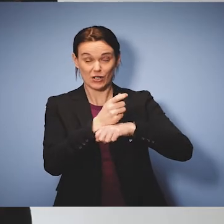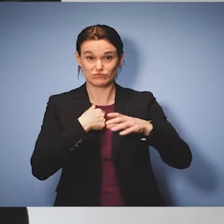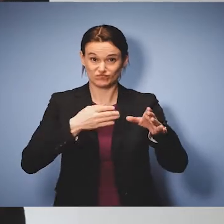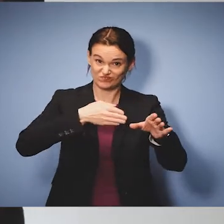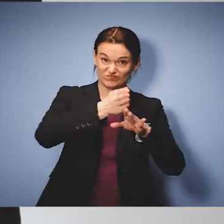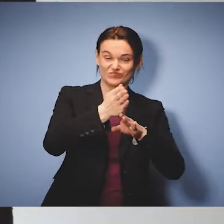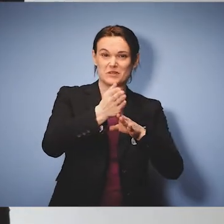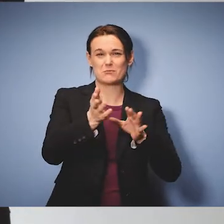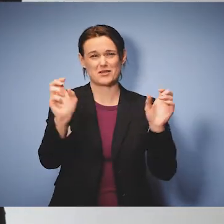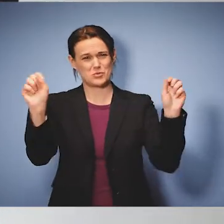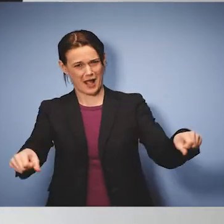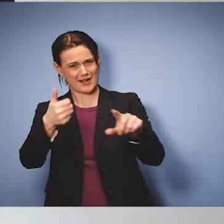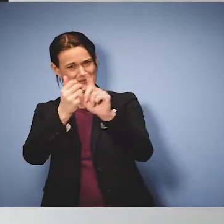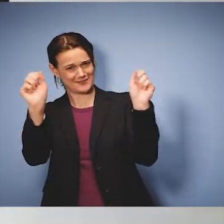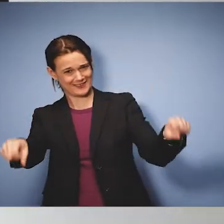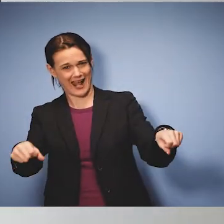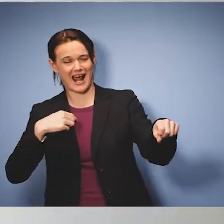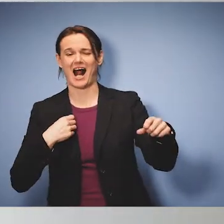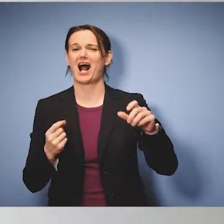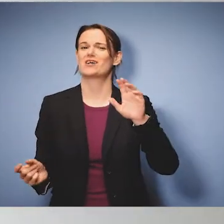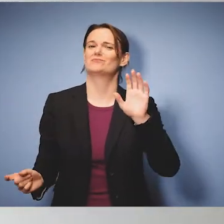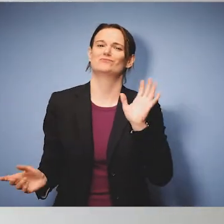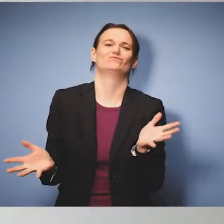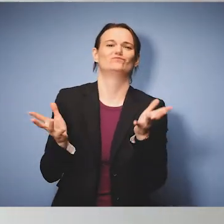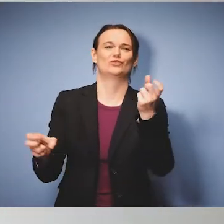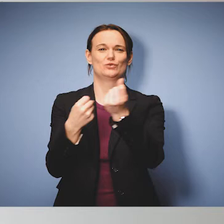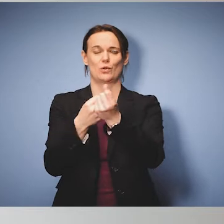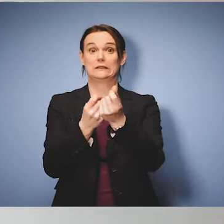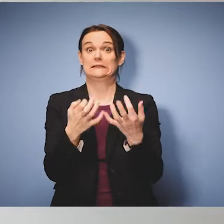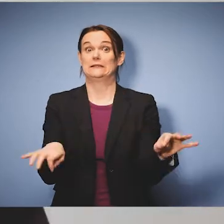As long as you have the right tools, the drive to do it and you keep your safety in mind.